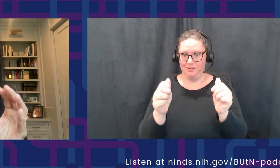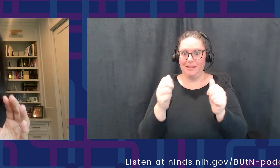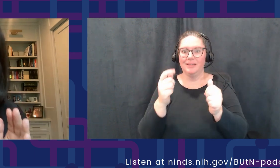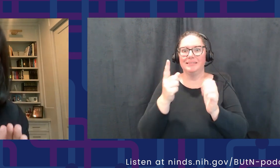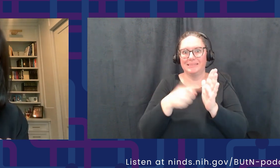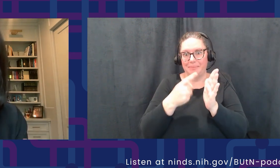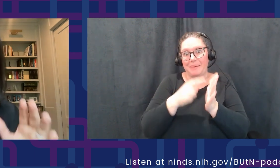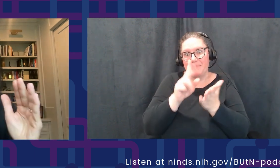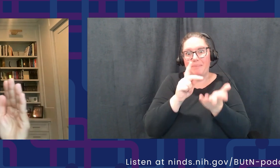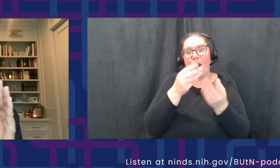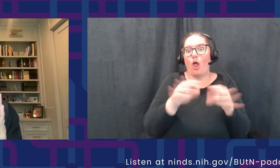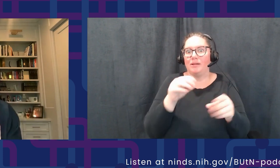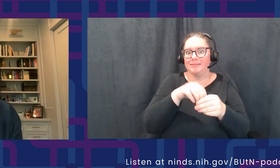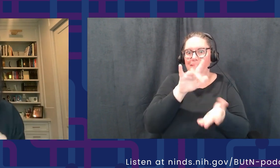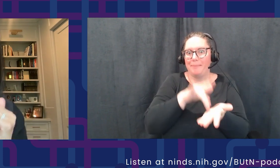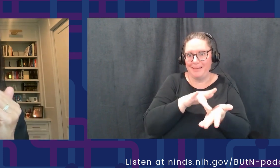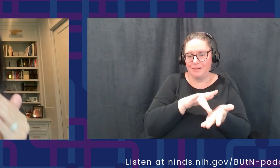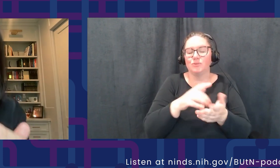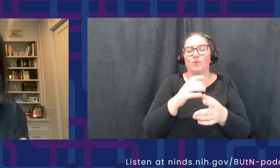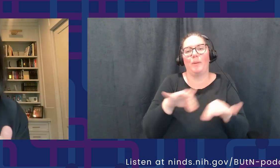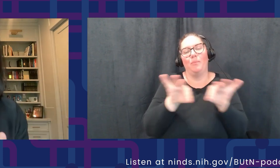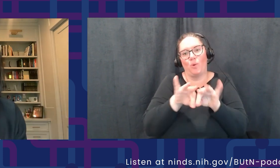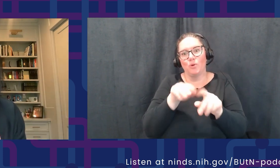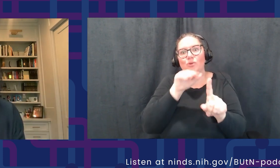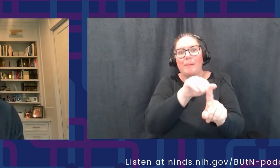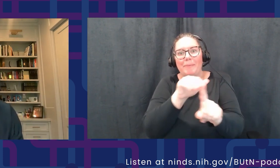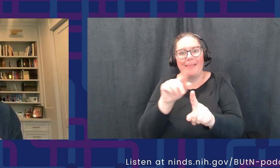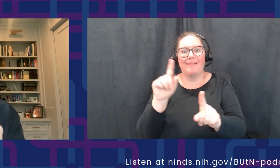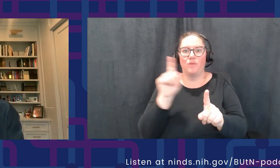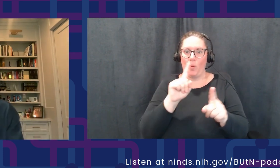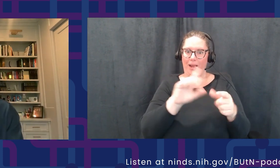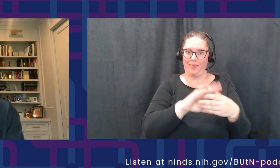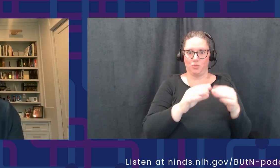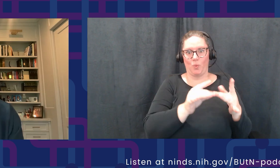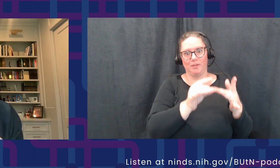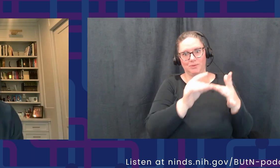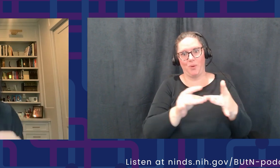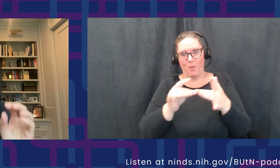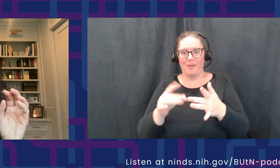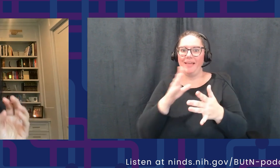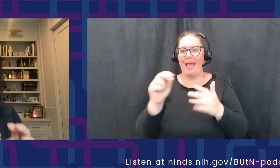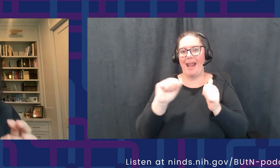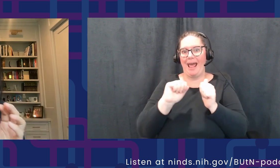Make sure you're reminding them of where the story is going and how far we've,